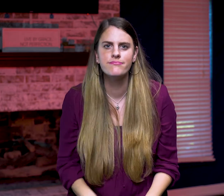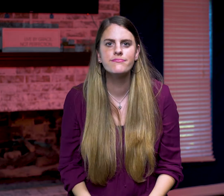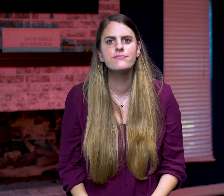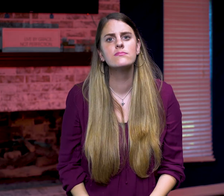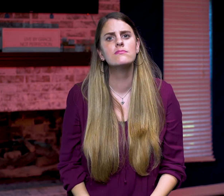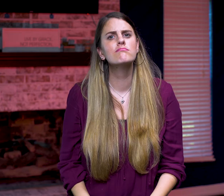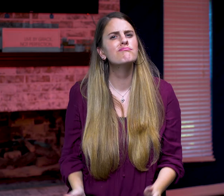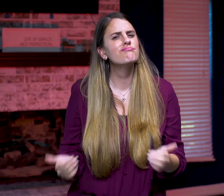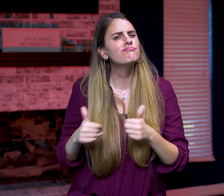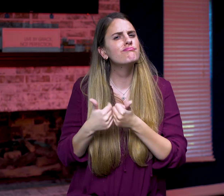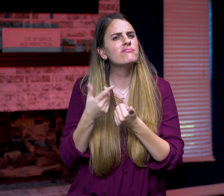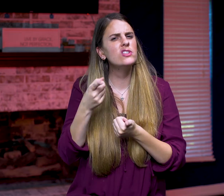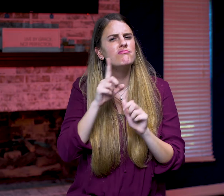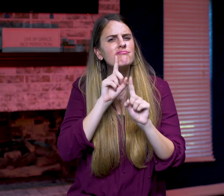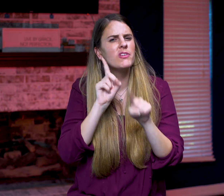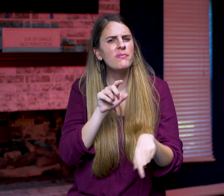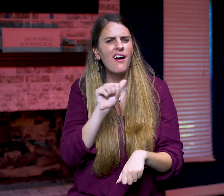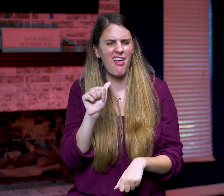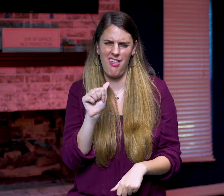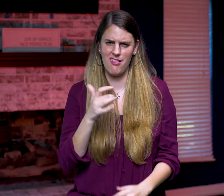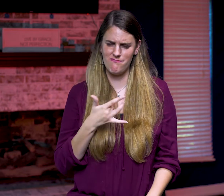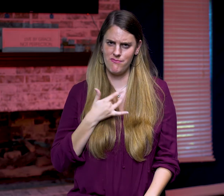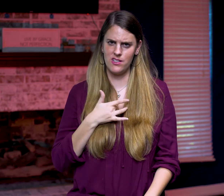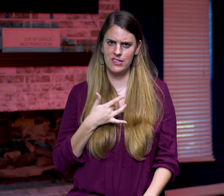How do you command a feeling?